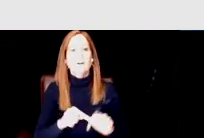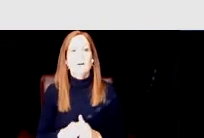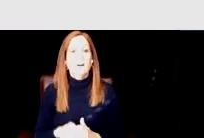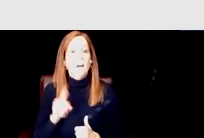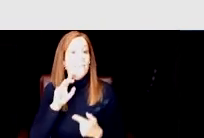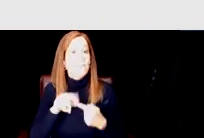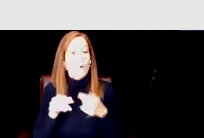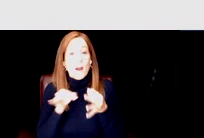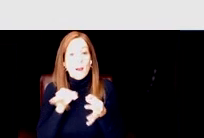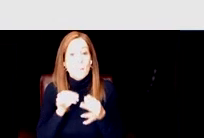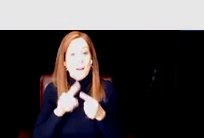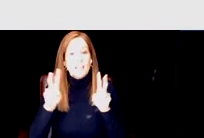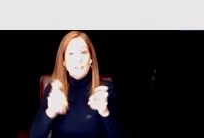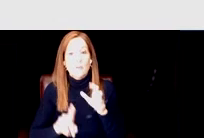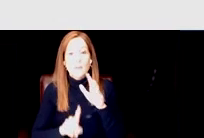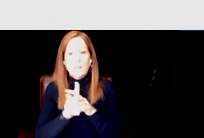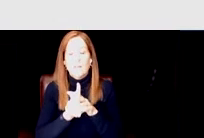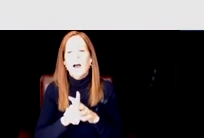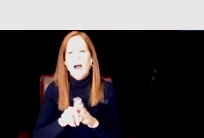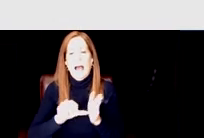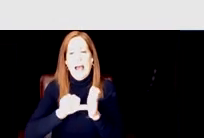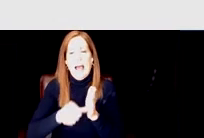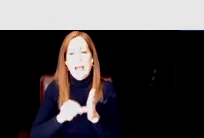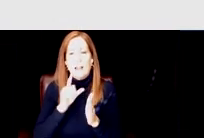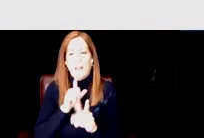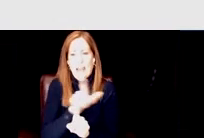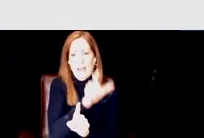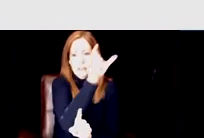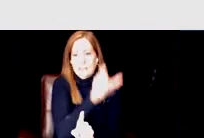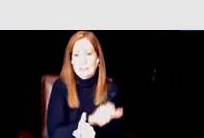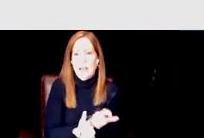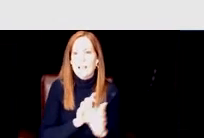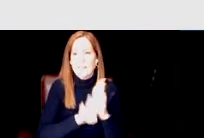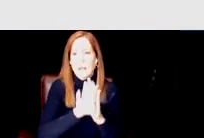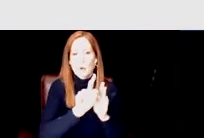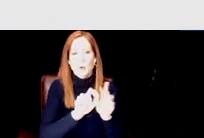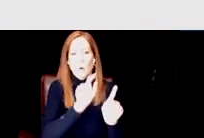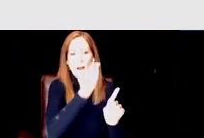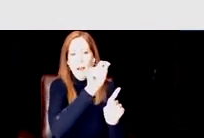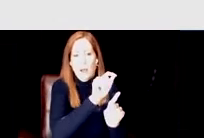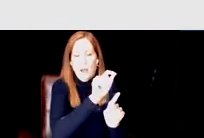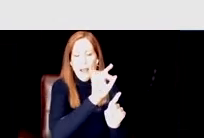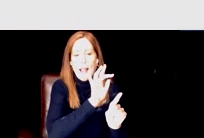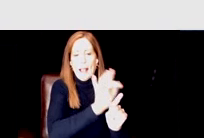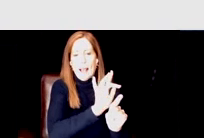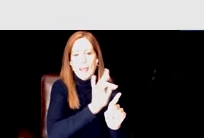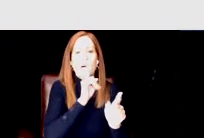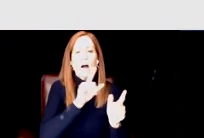highlight it in the left side of the Developer Tools window and click on the "Learn More" link